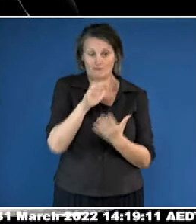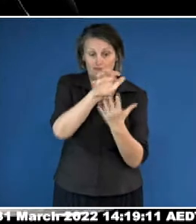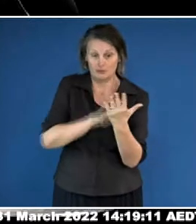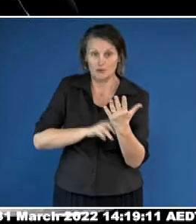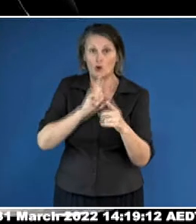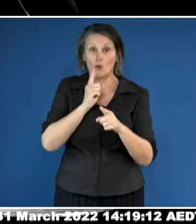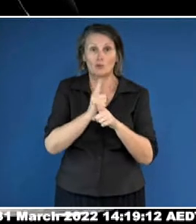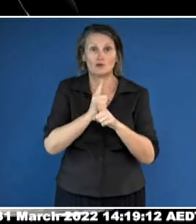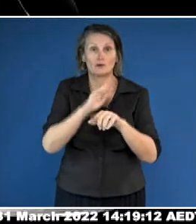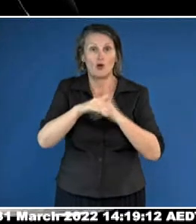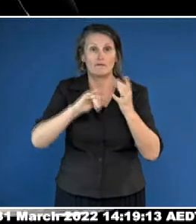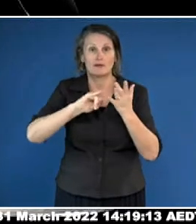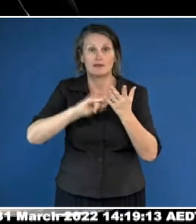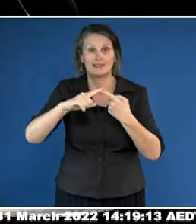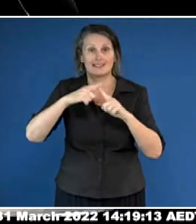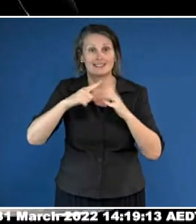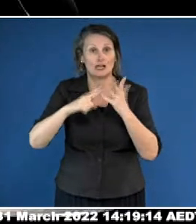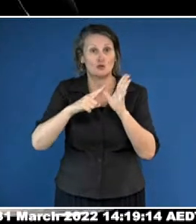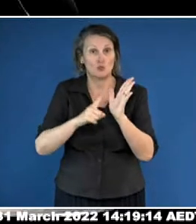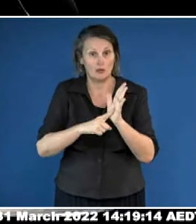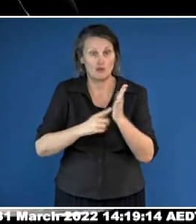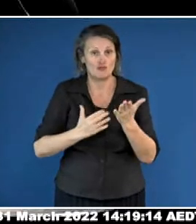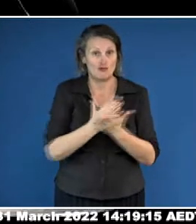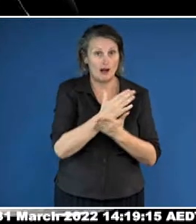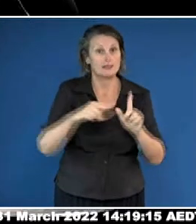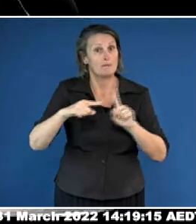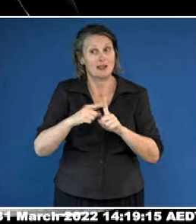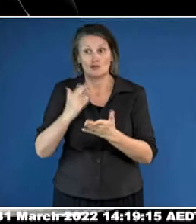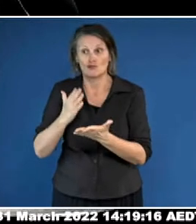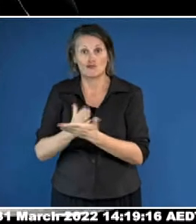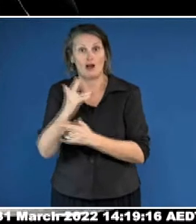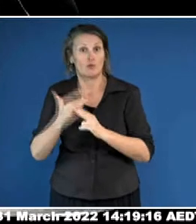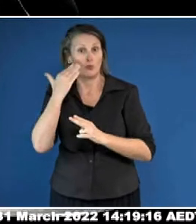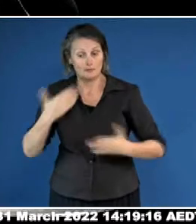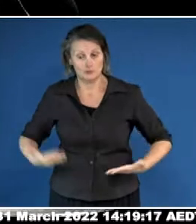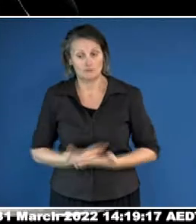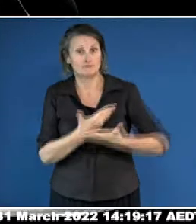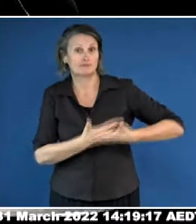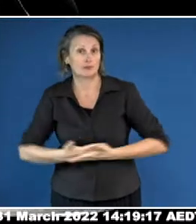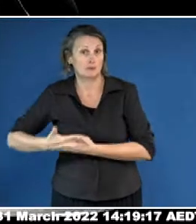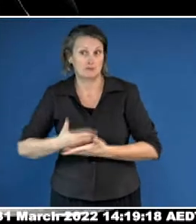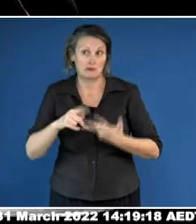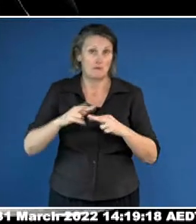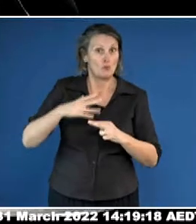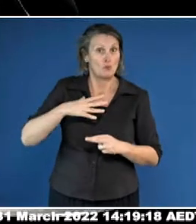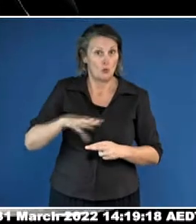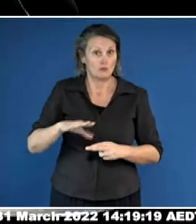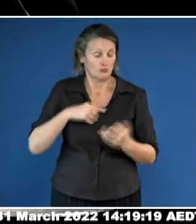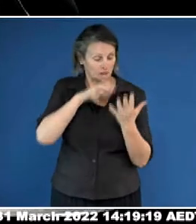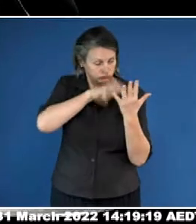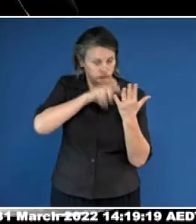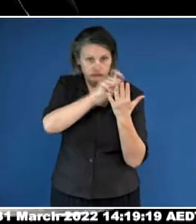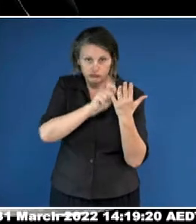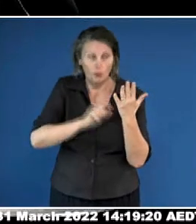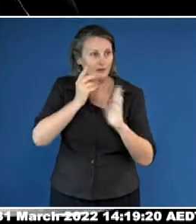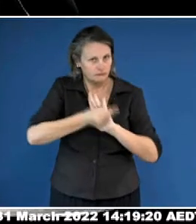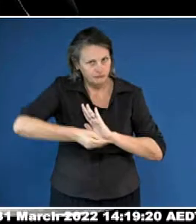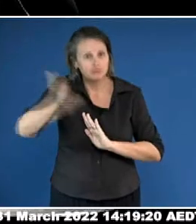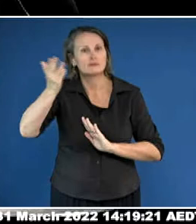reproductive rights. So I think that it's critical that this Royal Commission